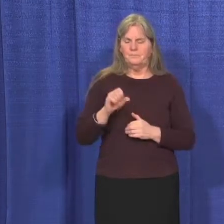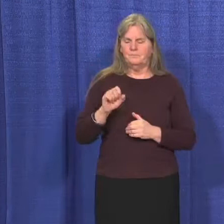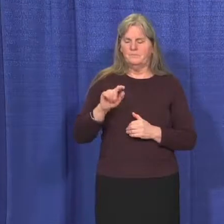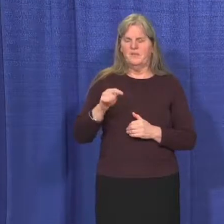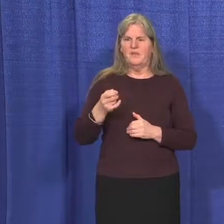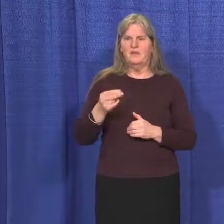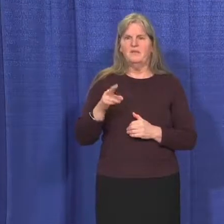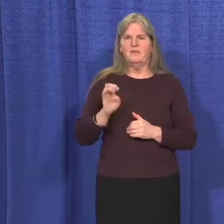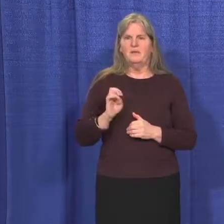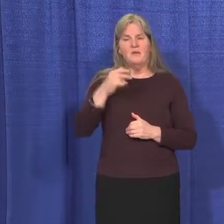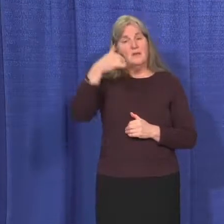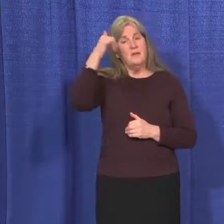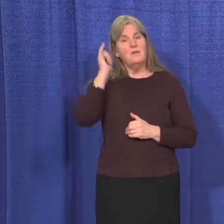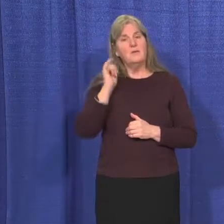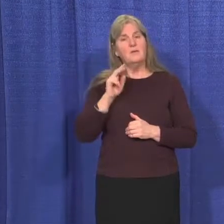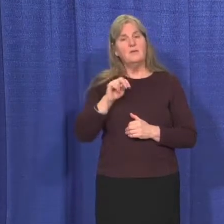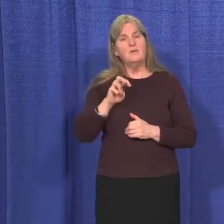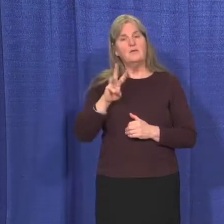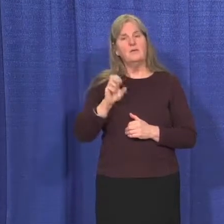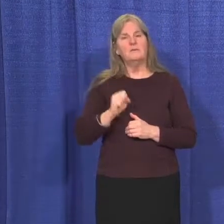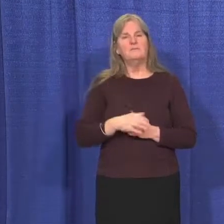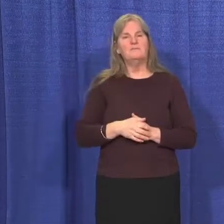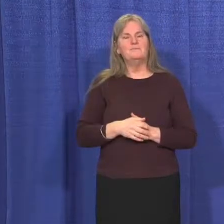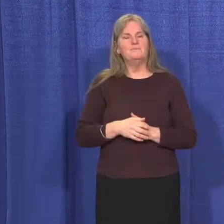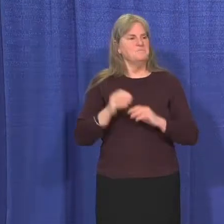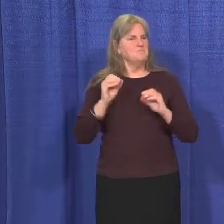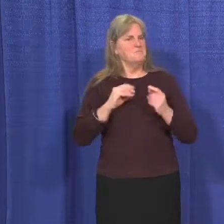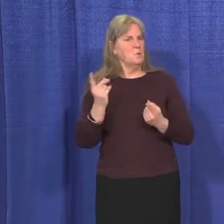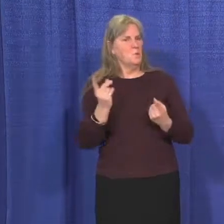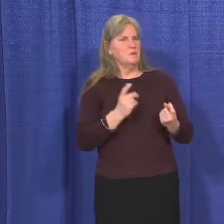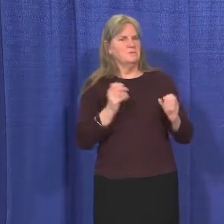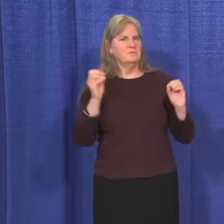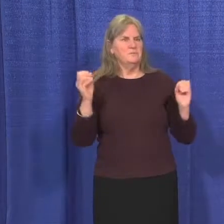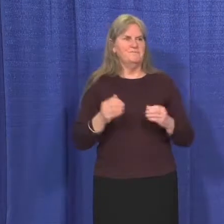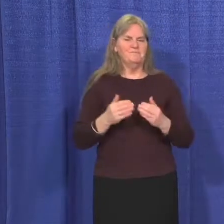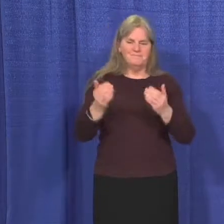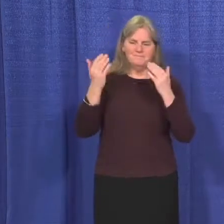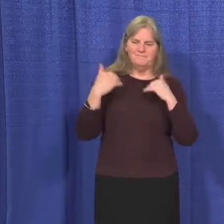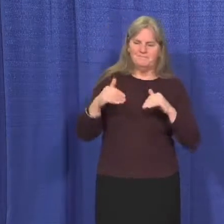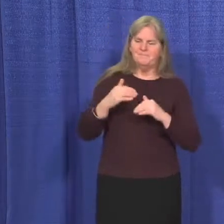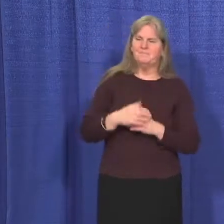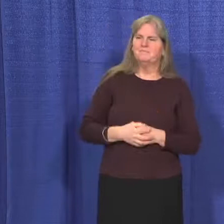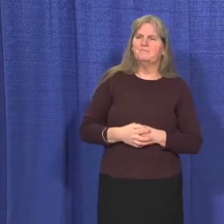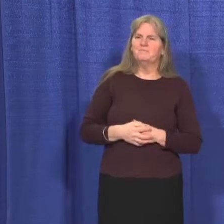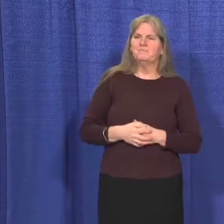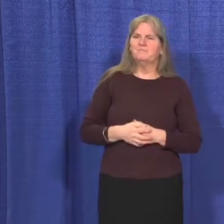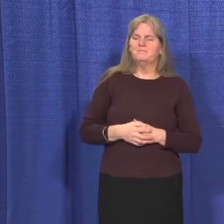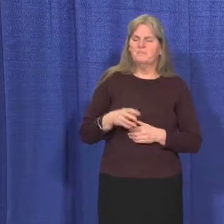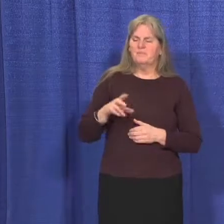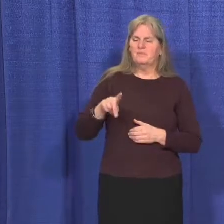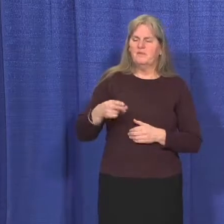Pat: Stephanie, Yukon News? Reporter: No questions, thank you. Pat: Thank you.